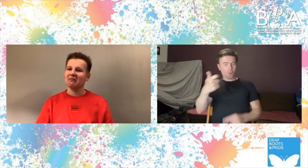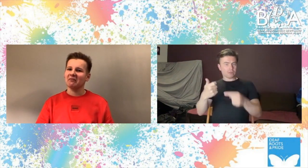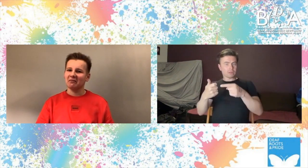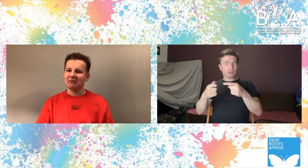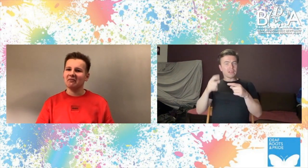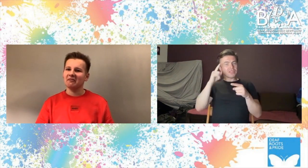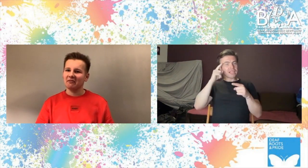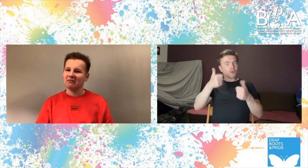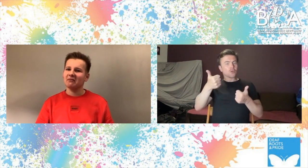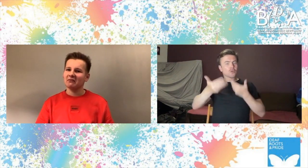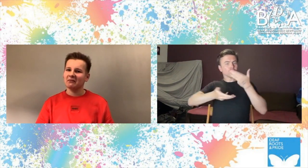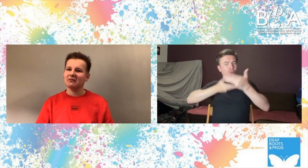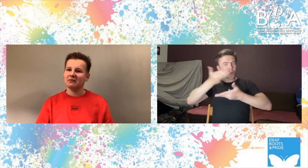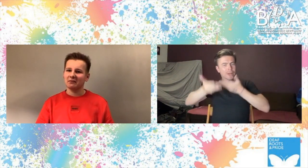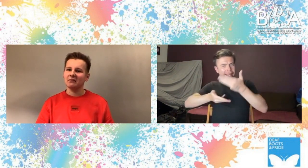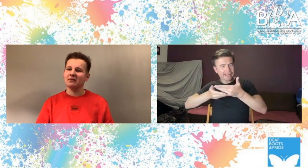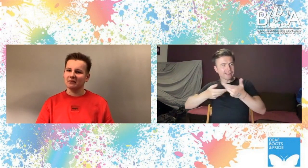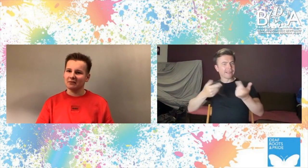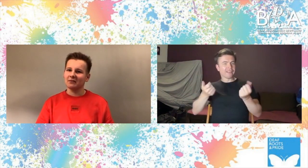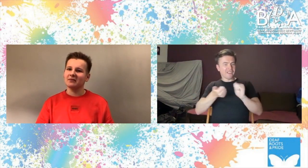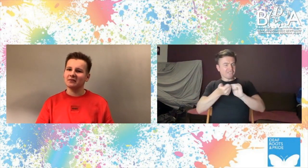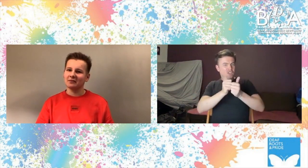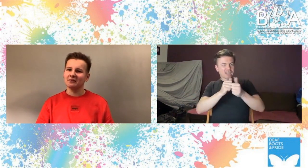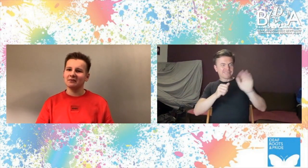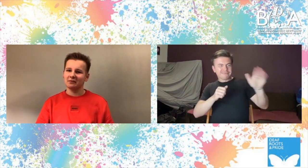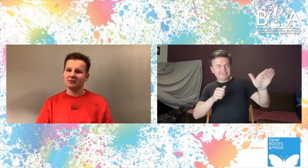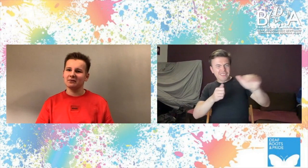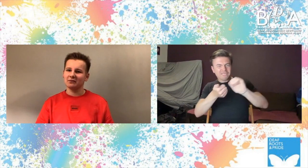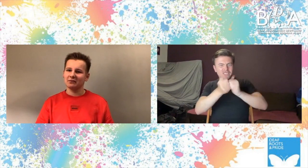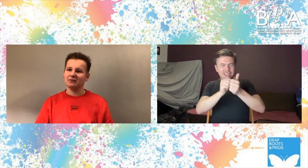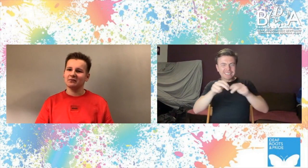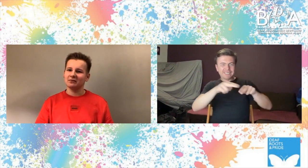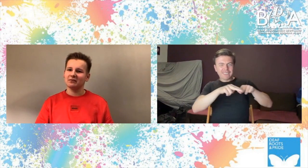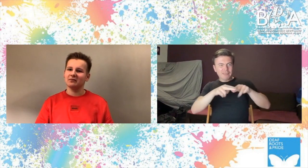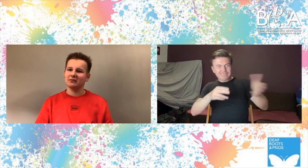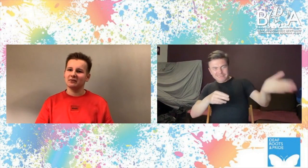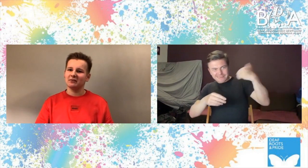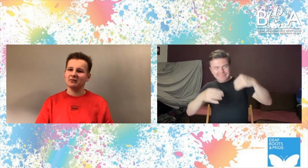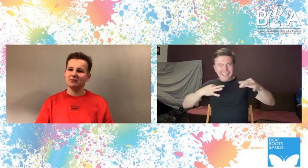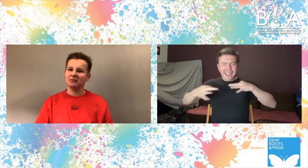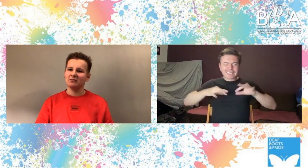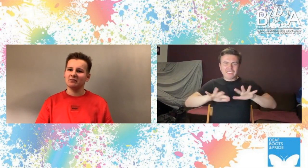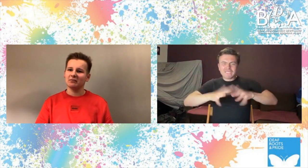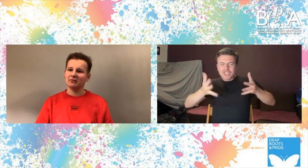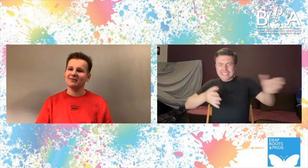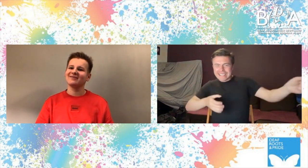a camera. If it’s a good story, and you can get your friends and family involved